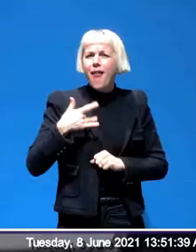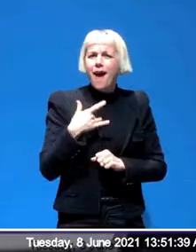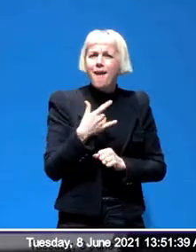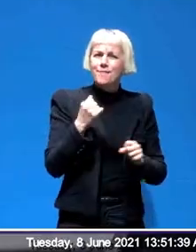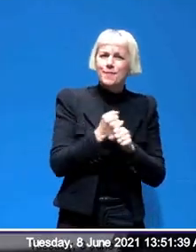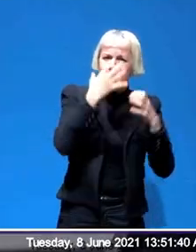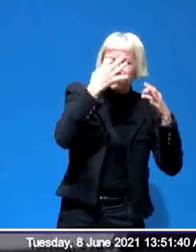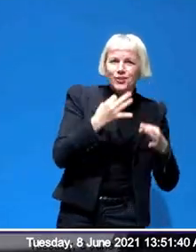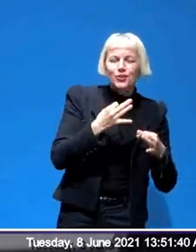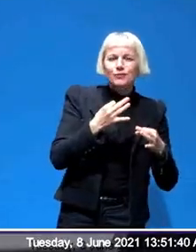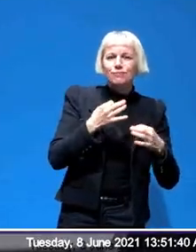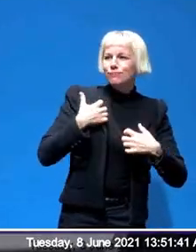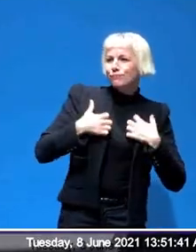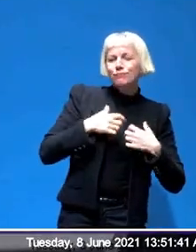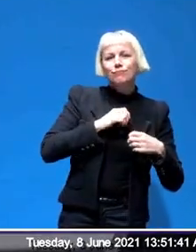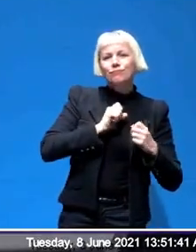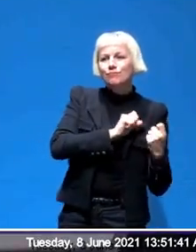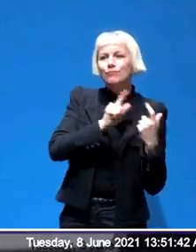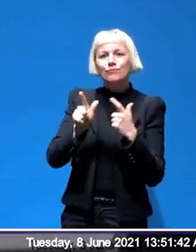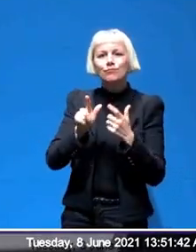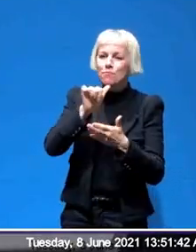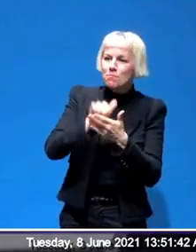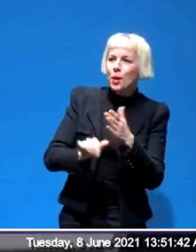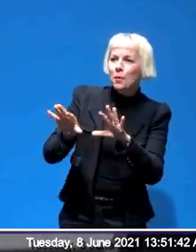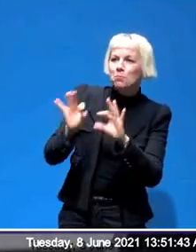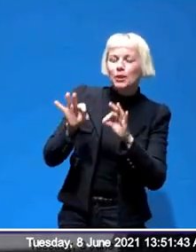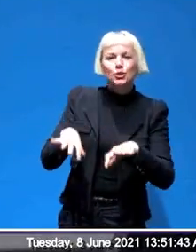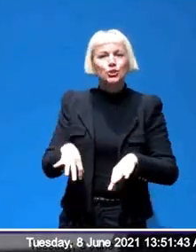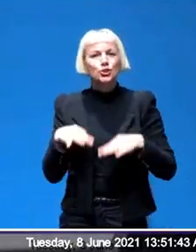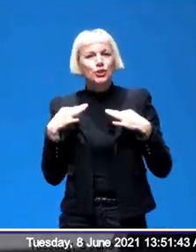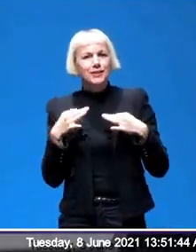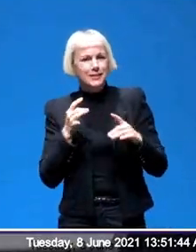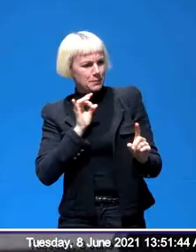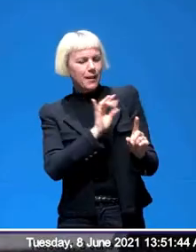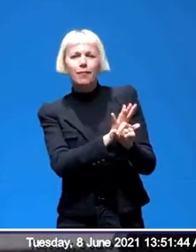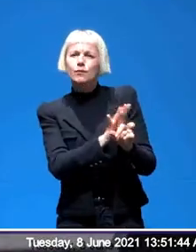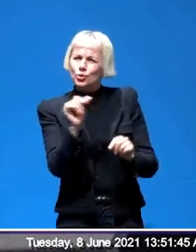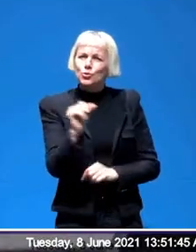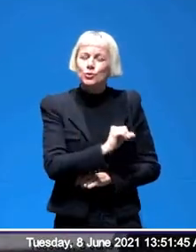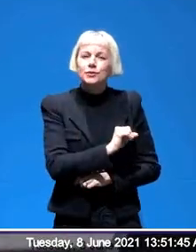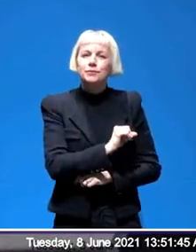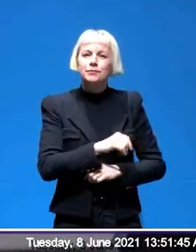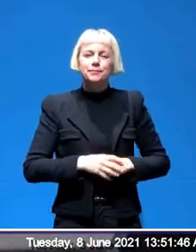participation in decision-making around his purchases, his items.